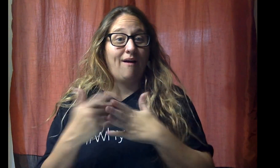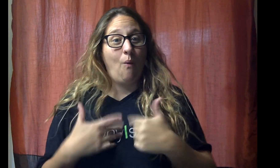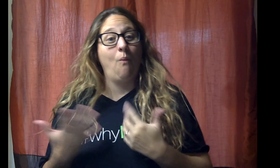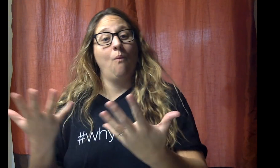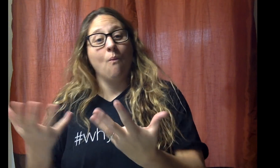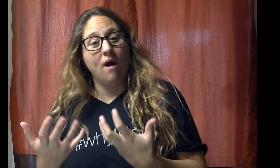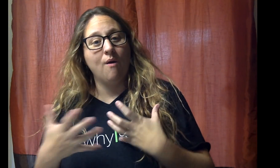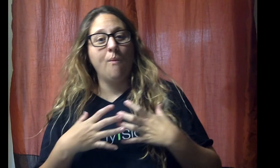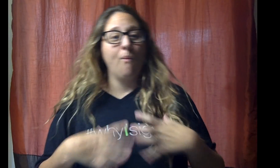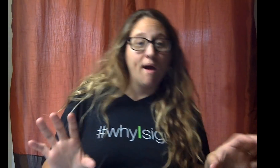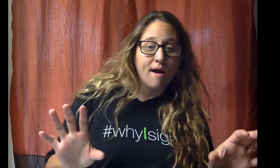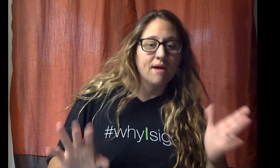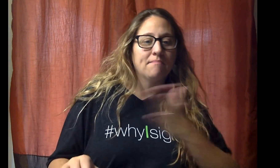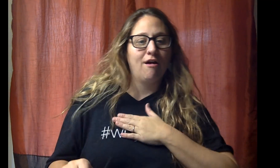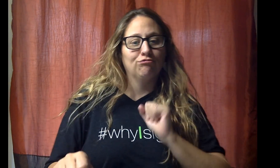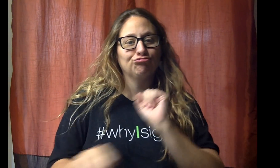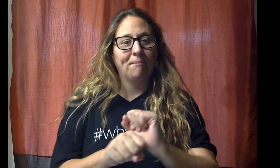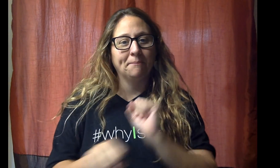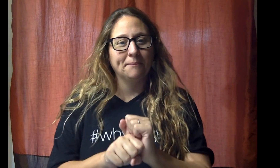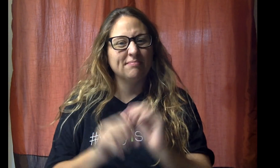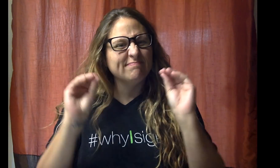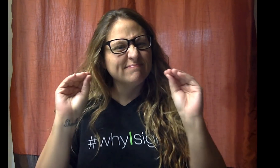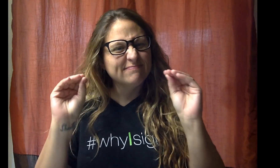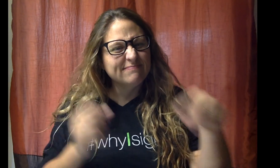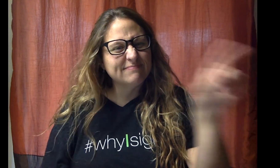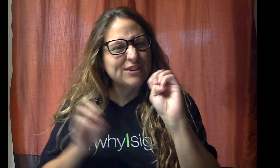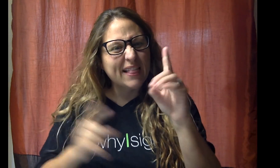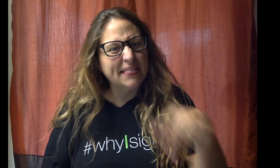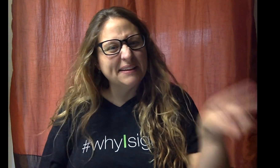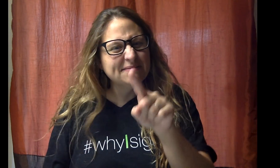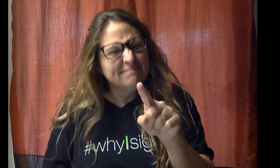I either want or not want, it is still my job to educate them.